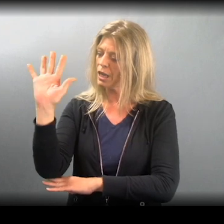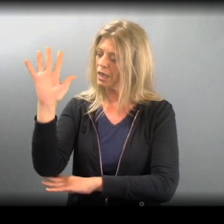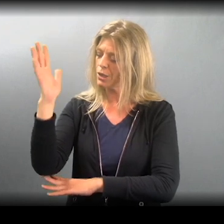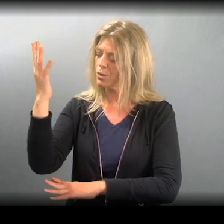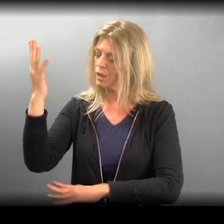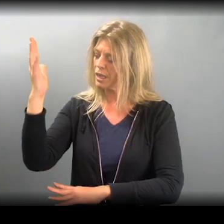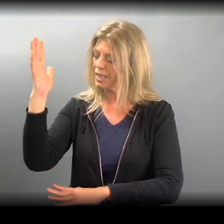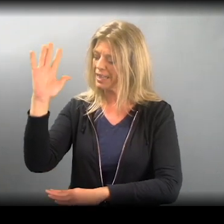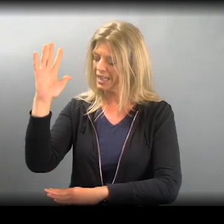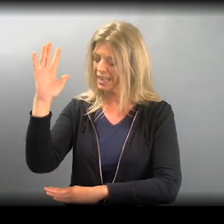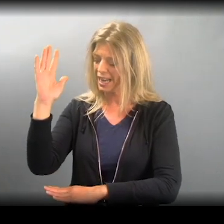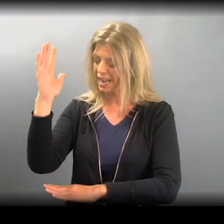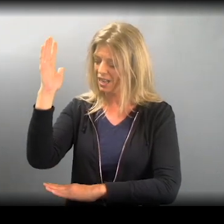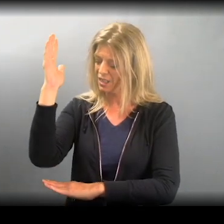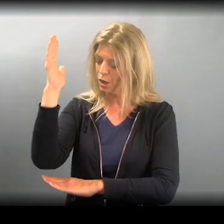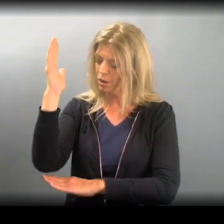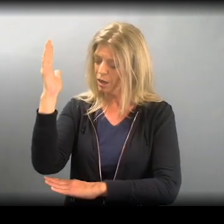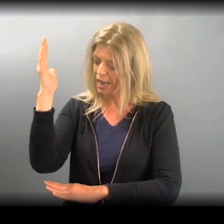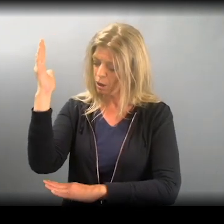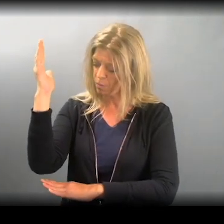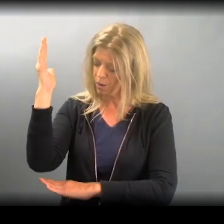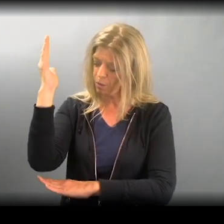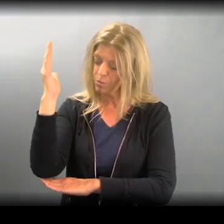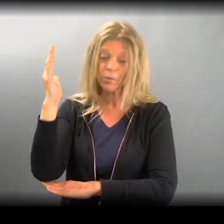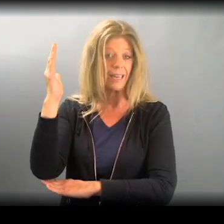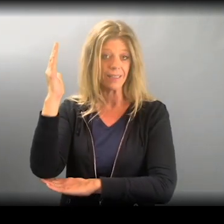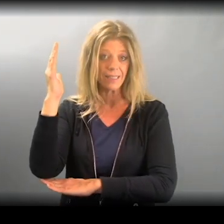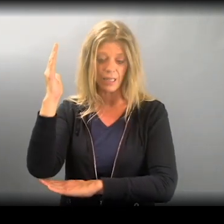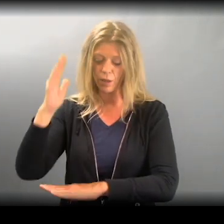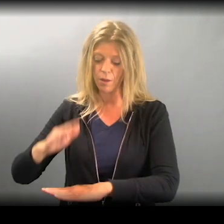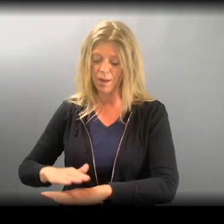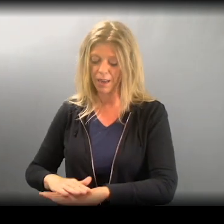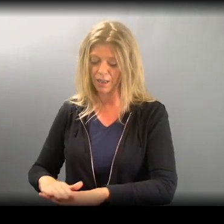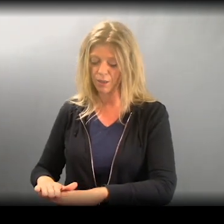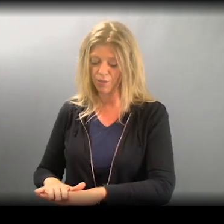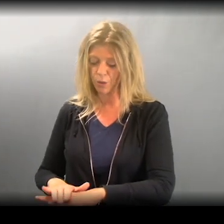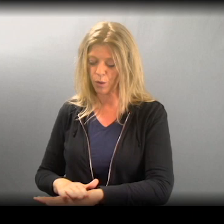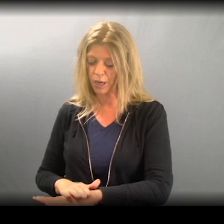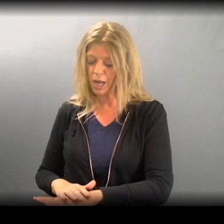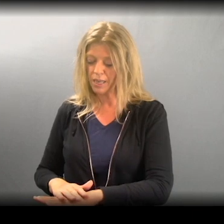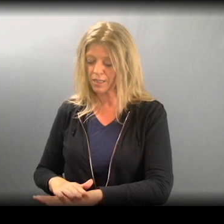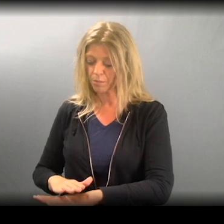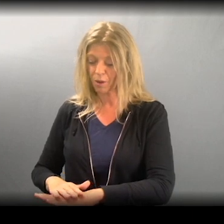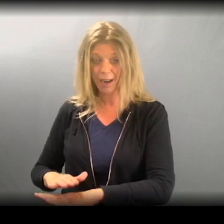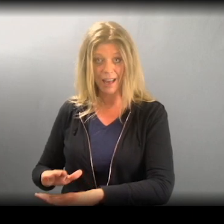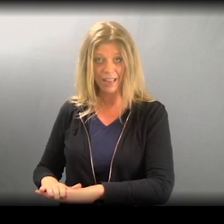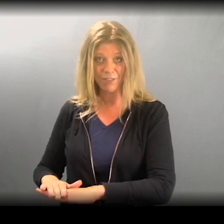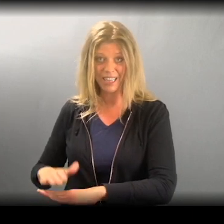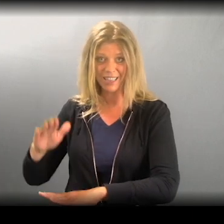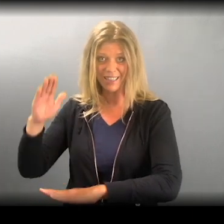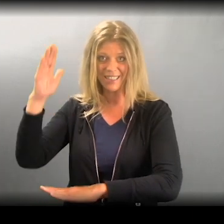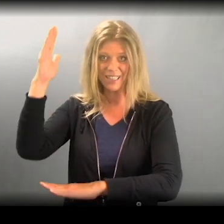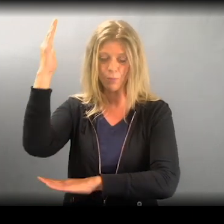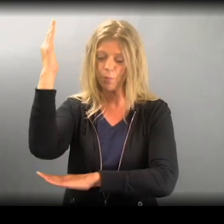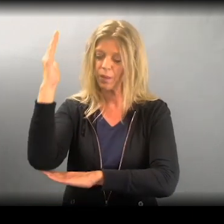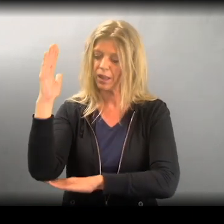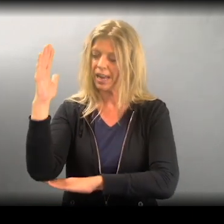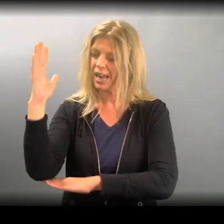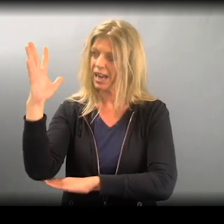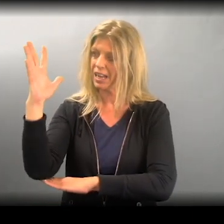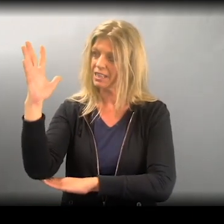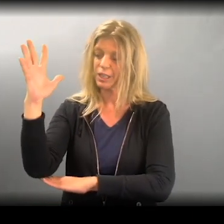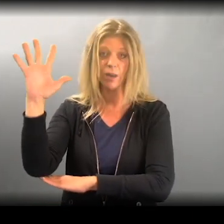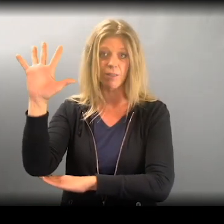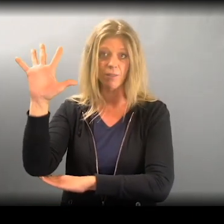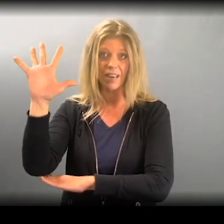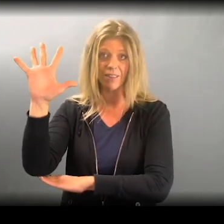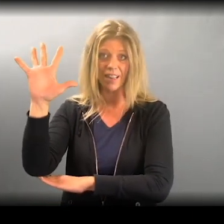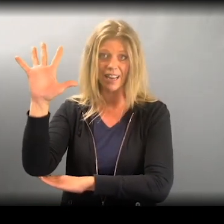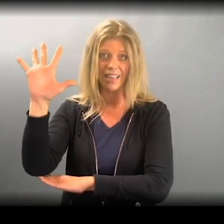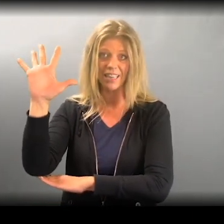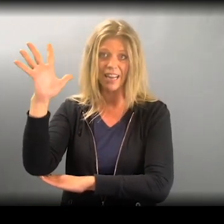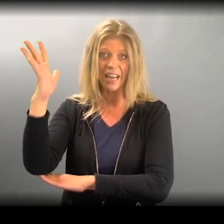Your lead hand elbow rests on the back of your support hand fingers, and you have a 5-hand,